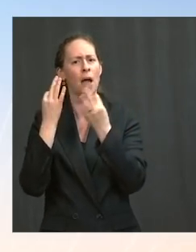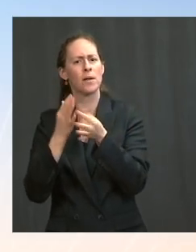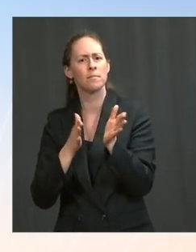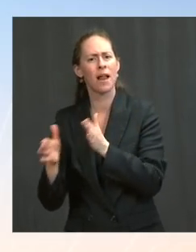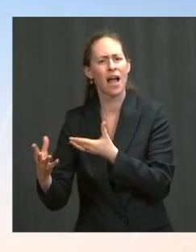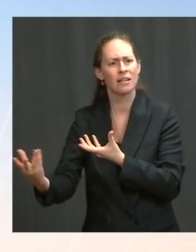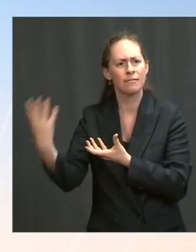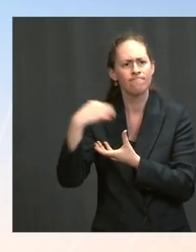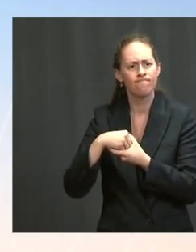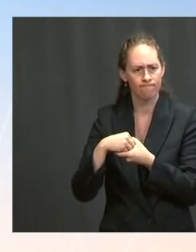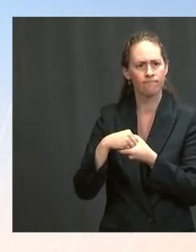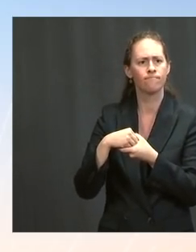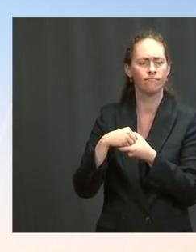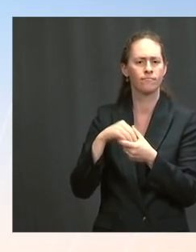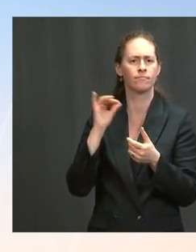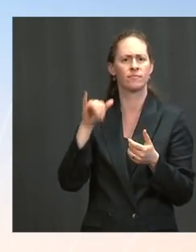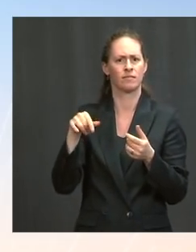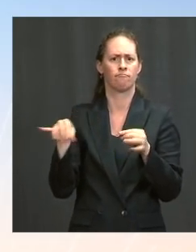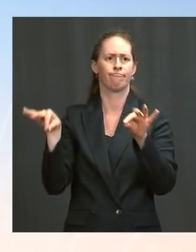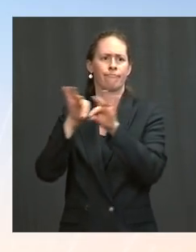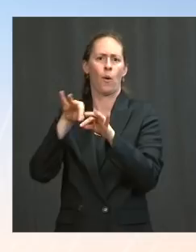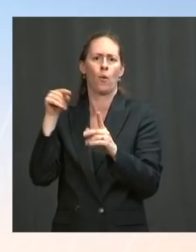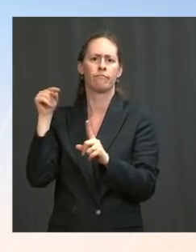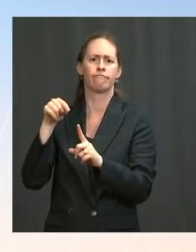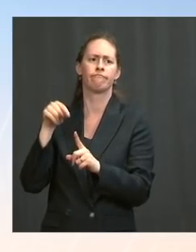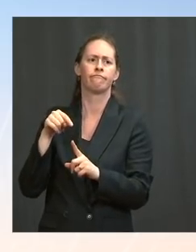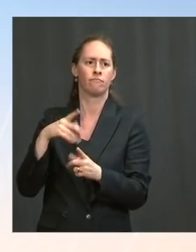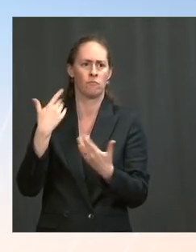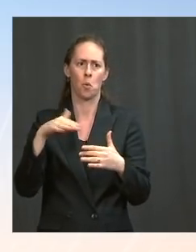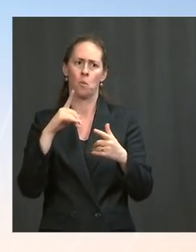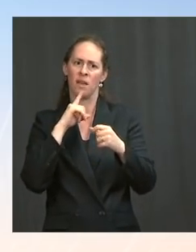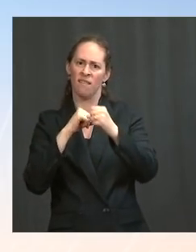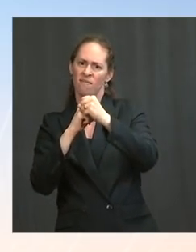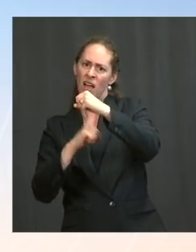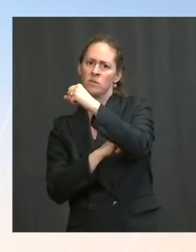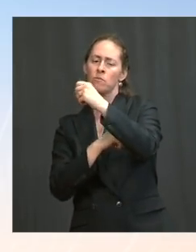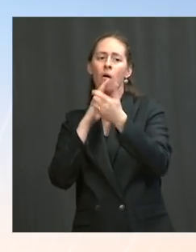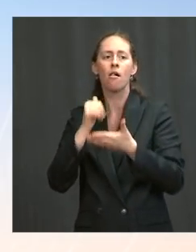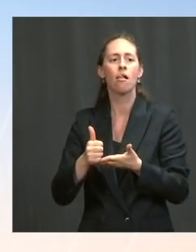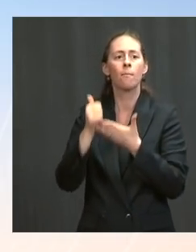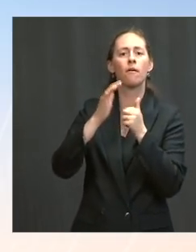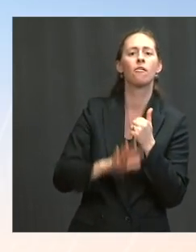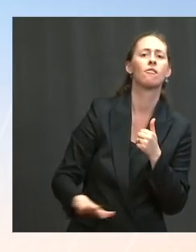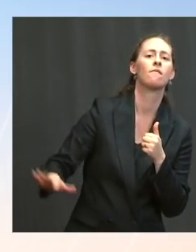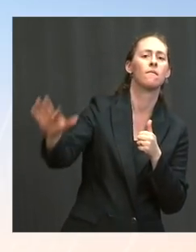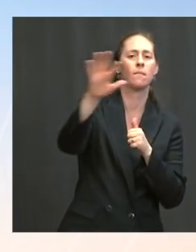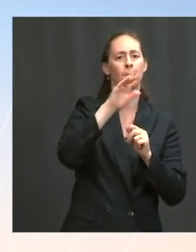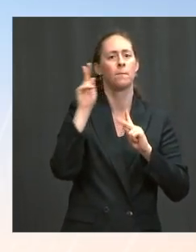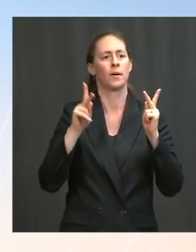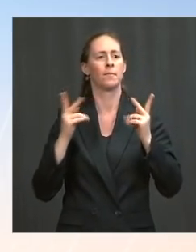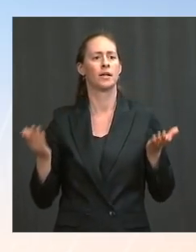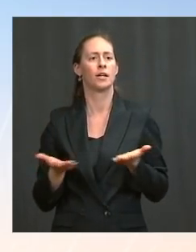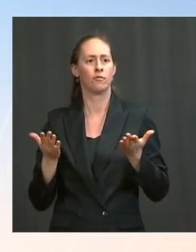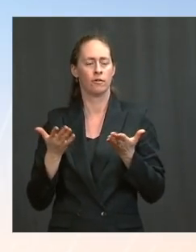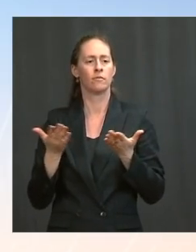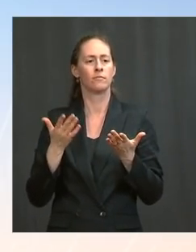that he feels will be instrumental to helping the American public. And he will continue to advocate for the components of the budget he proposed.